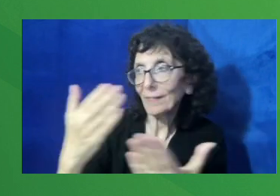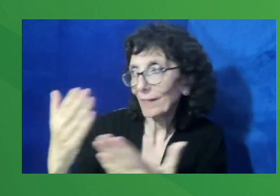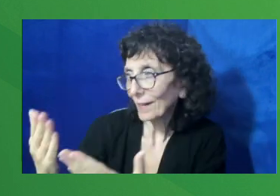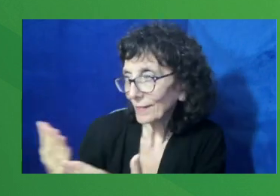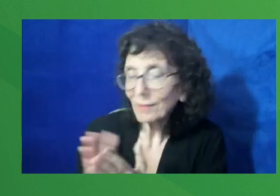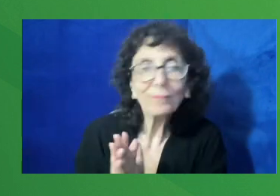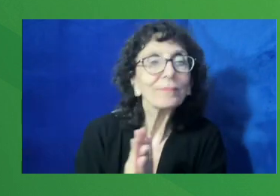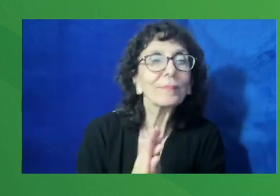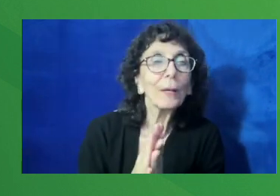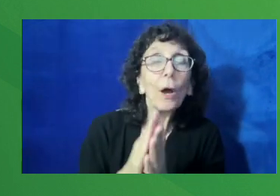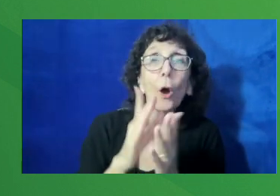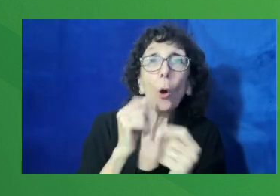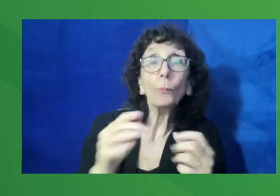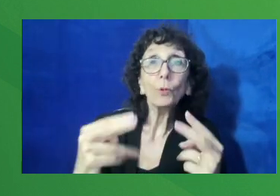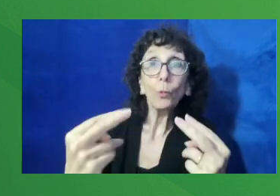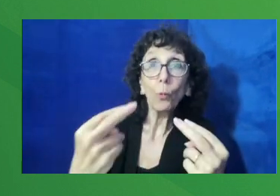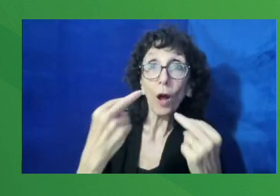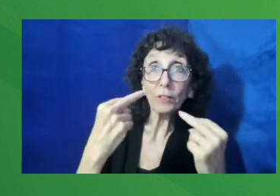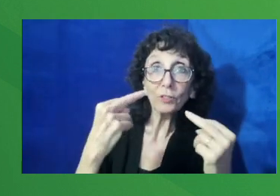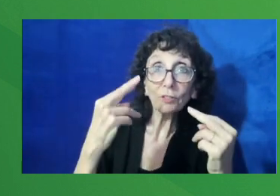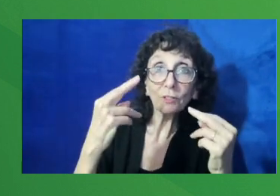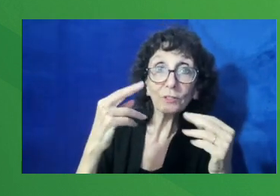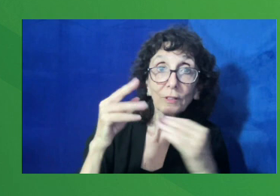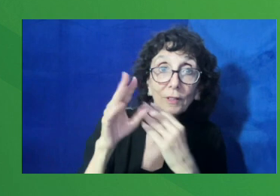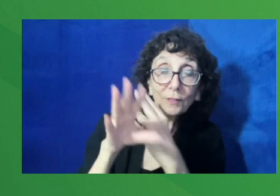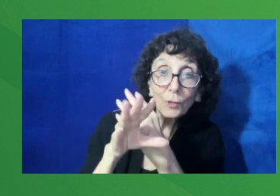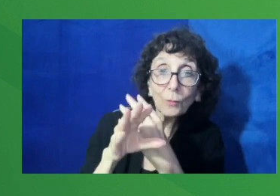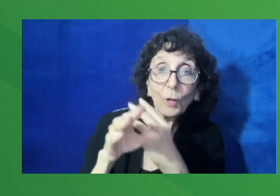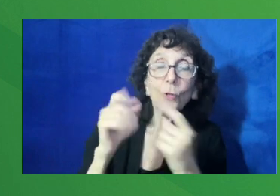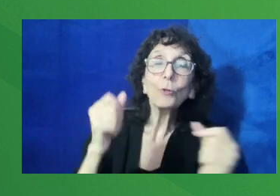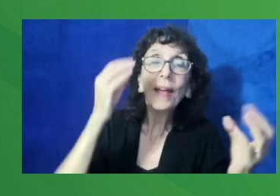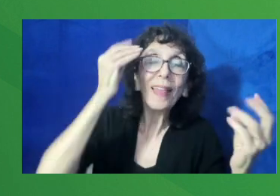are attending and viewing today that this is not only just food for thought but helps you to think